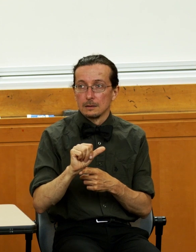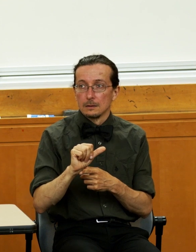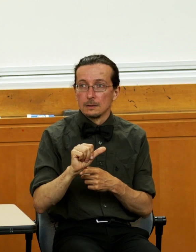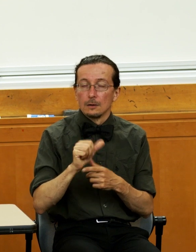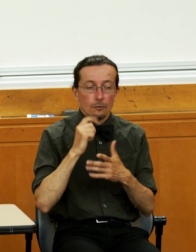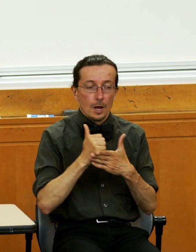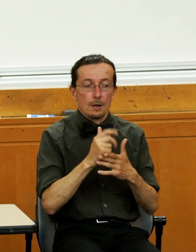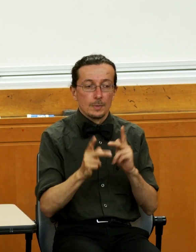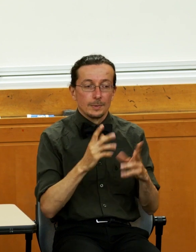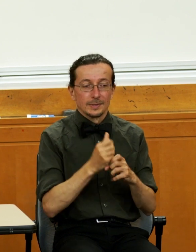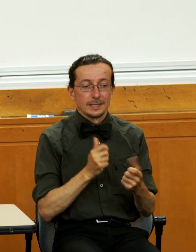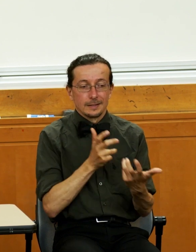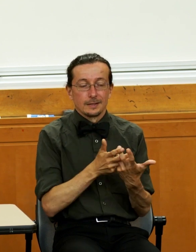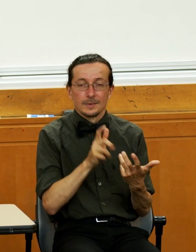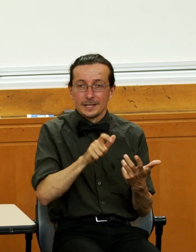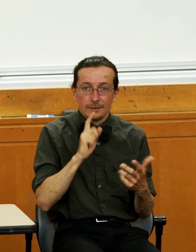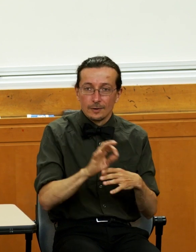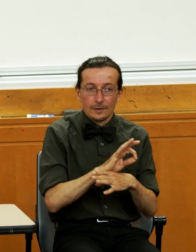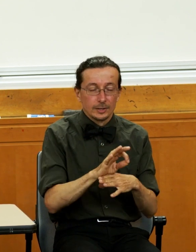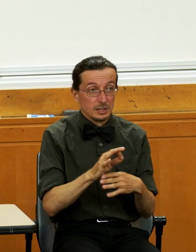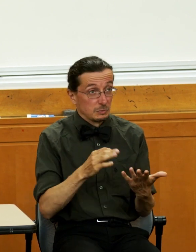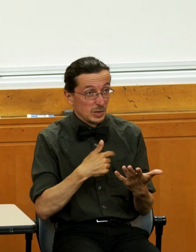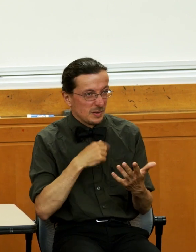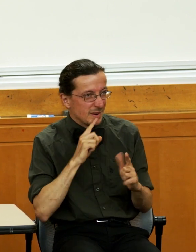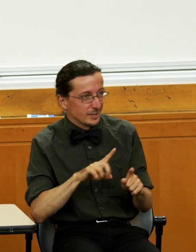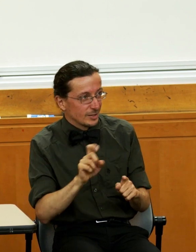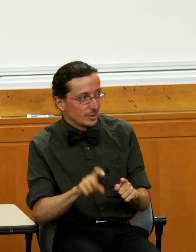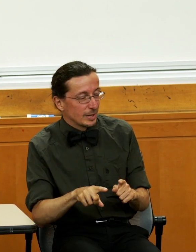I'm not sure if I'm answering your question… Well, I think so. And it's not just for me